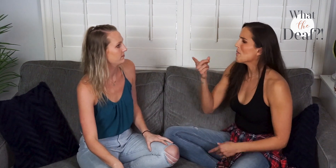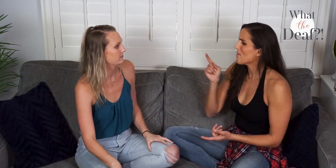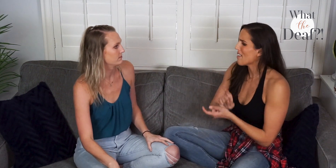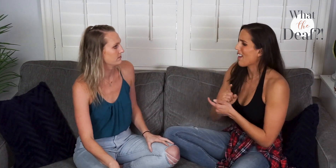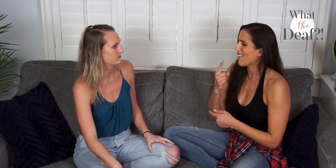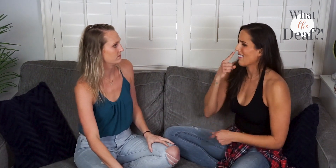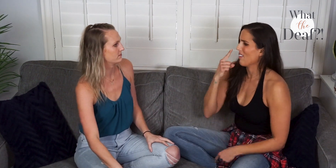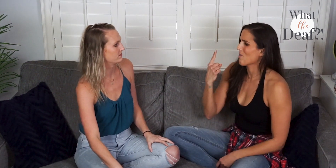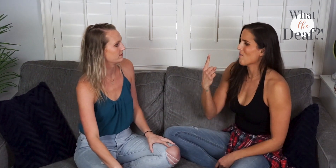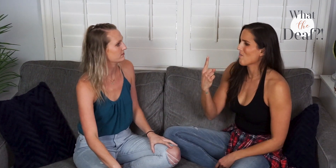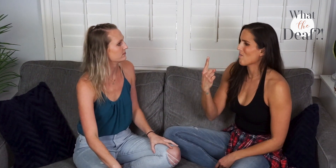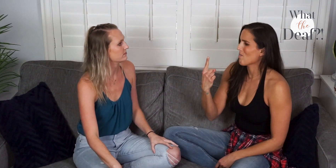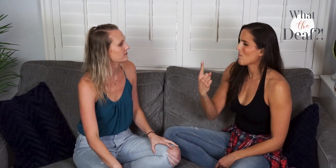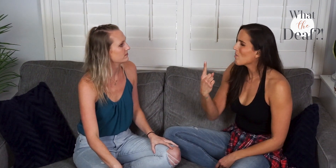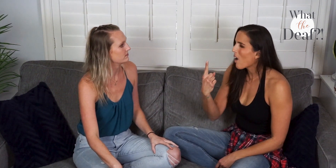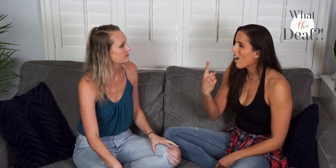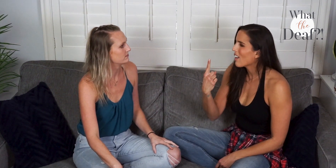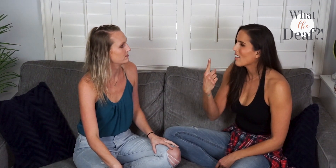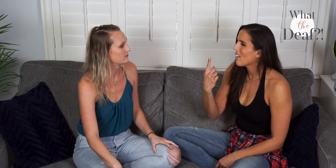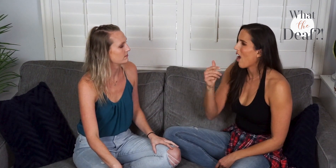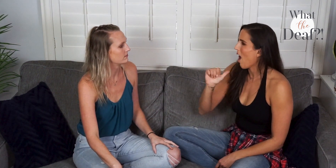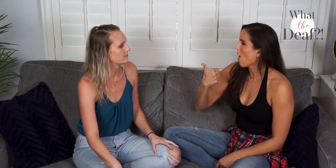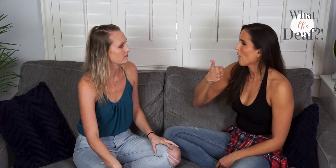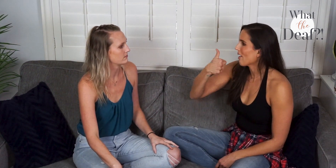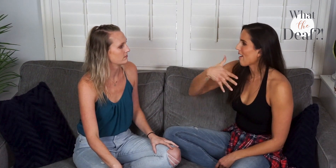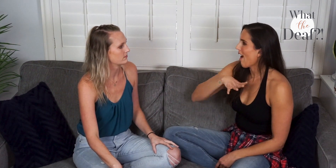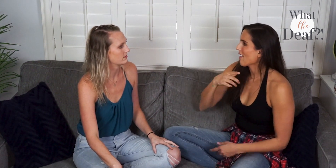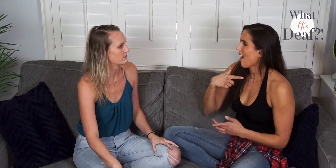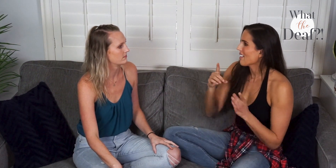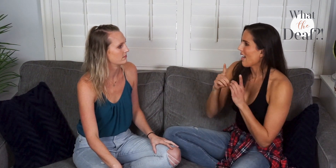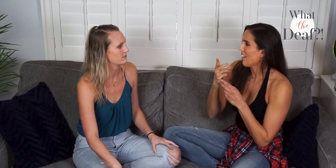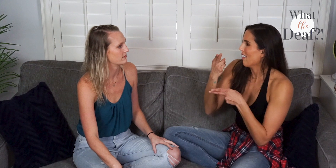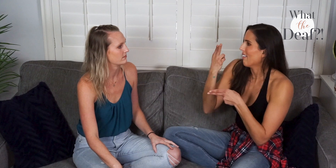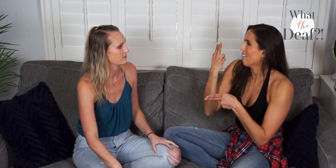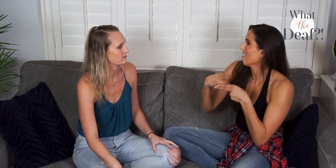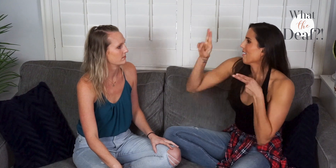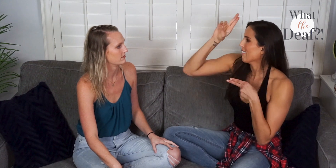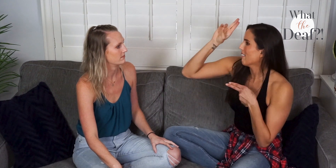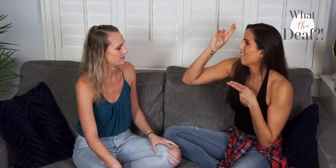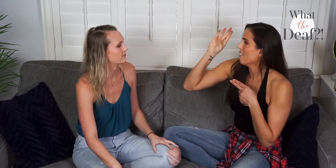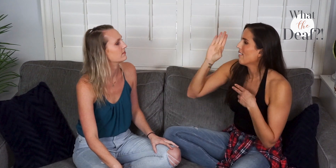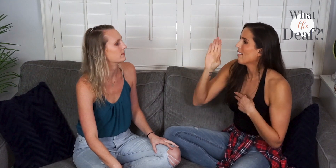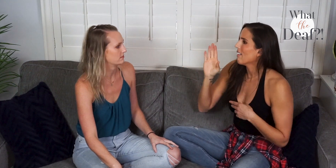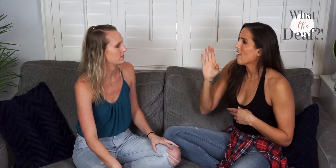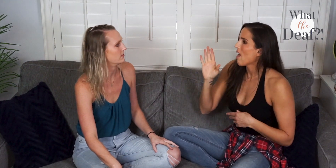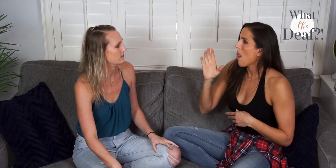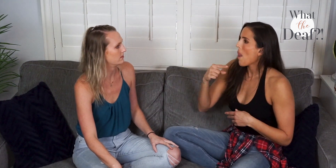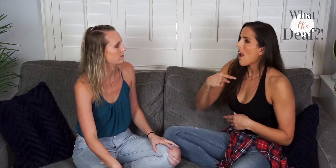Previously, I mean, I think you've met one other guy that I've dated briefly.